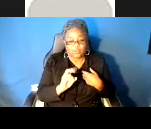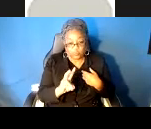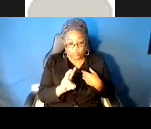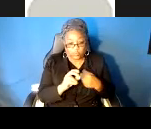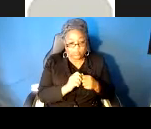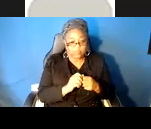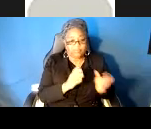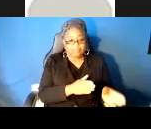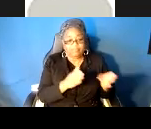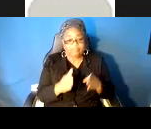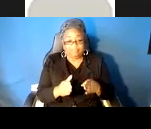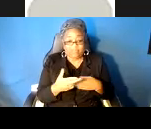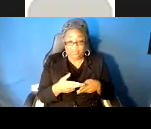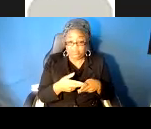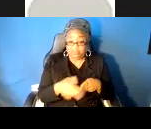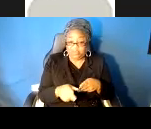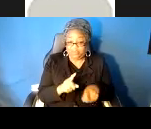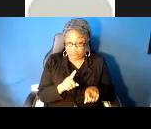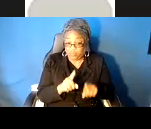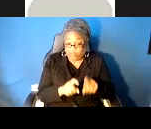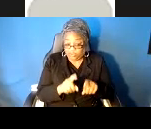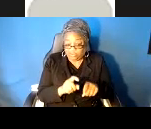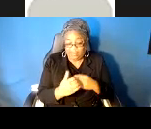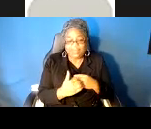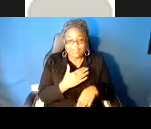Brief applications can be sent to either myself or to Jovan.